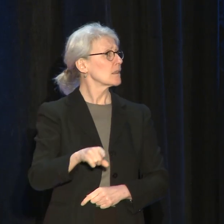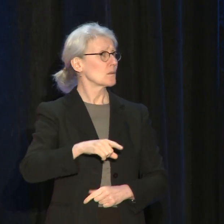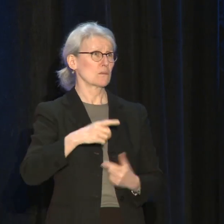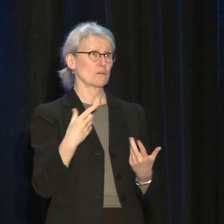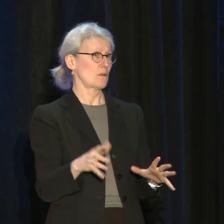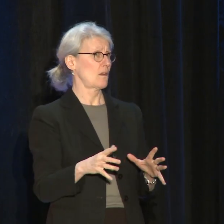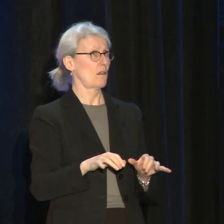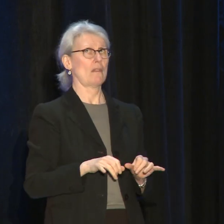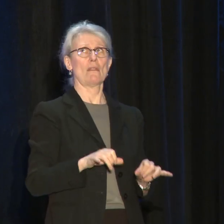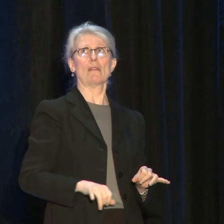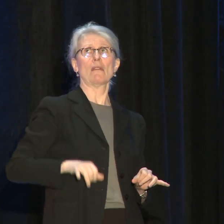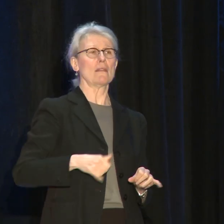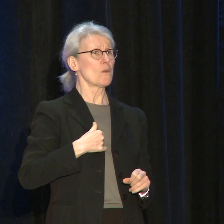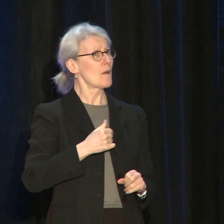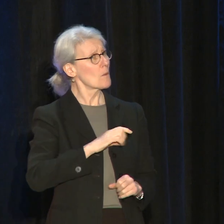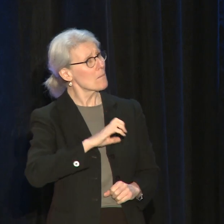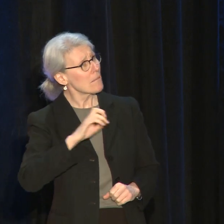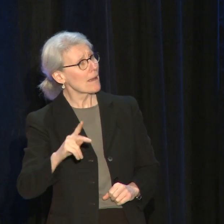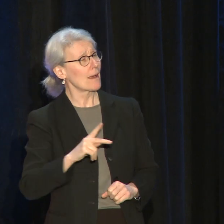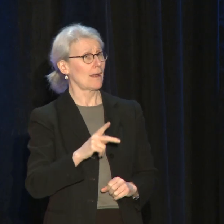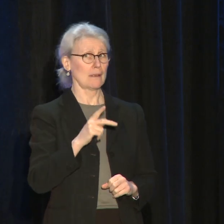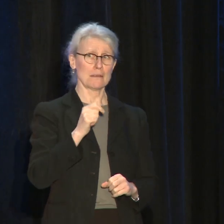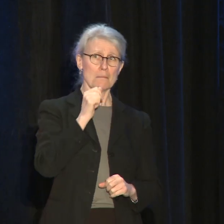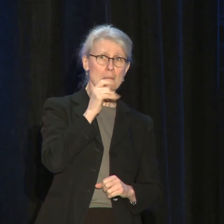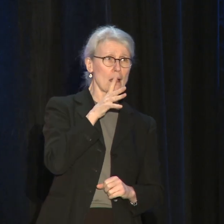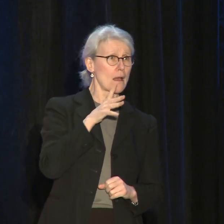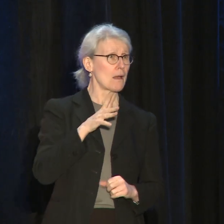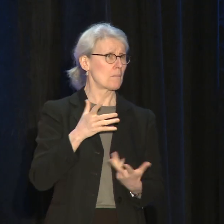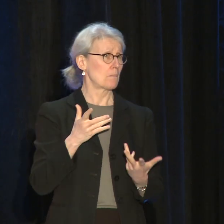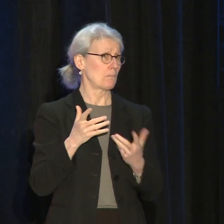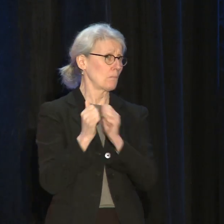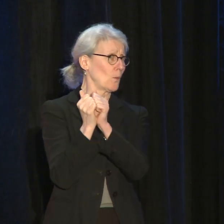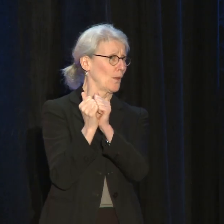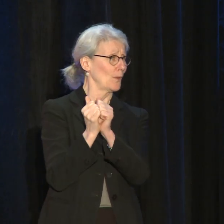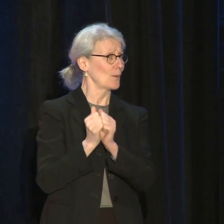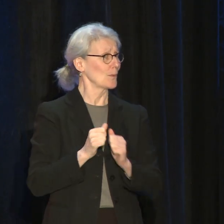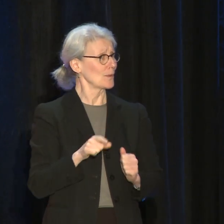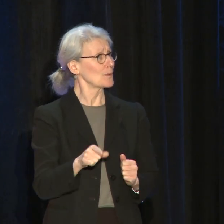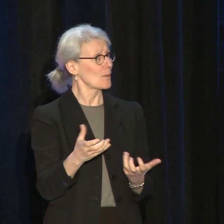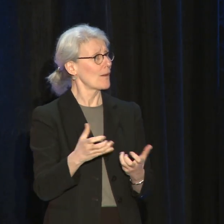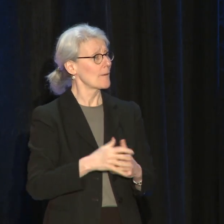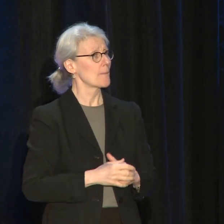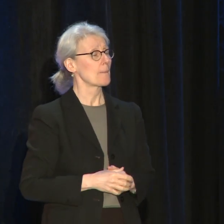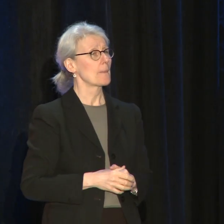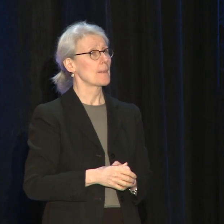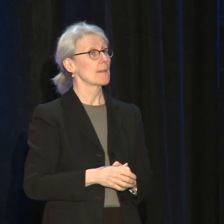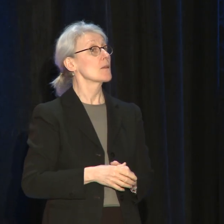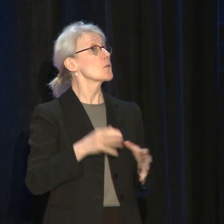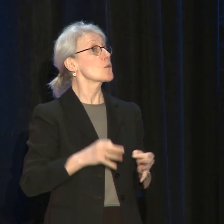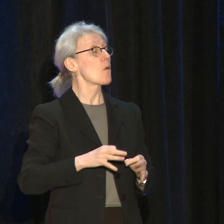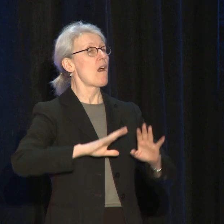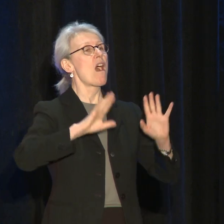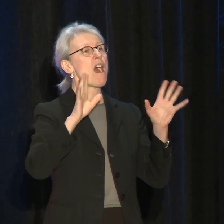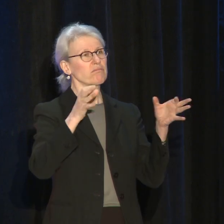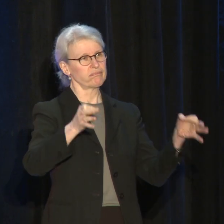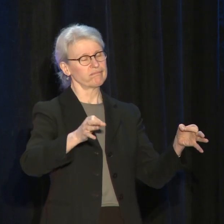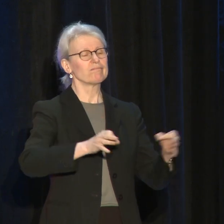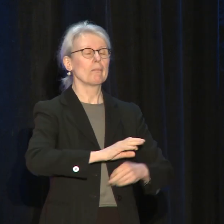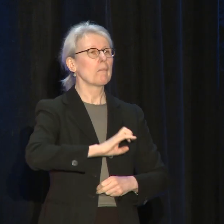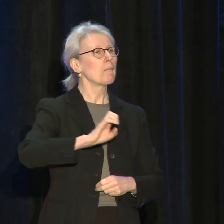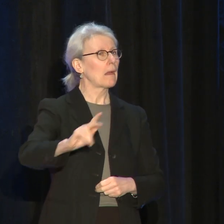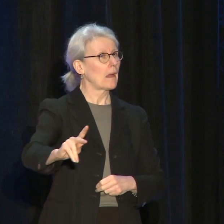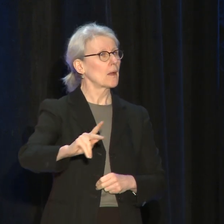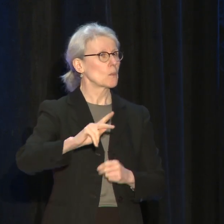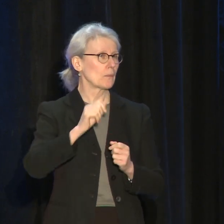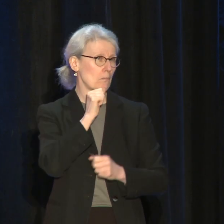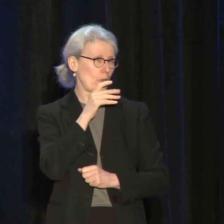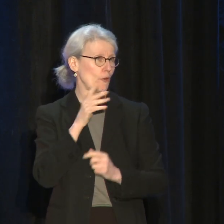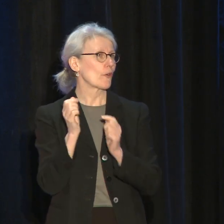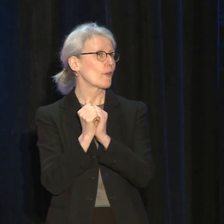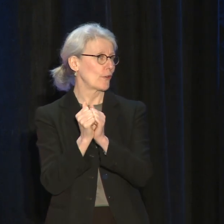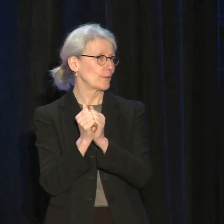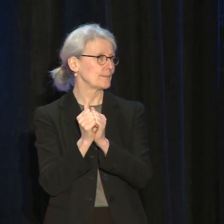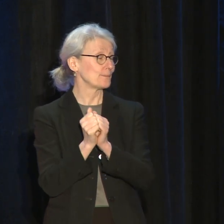than to get back into the care of his mother. Now I think this story which is representative of many